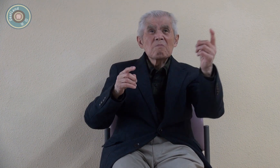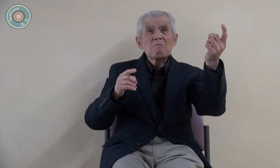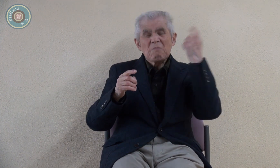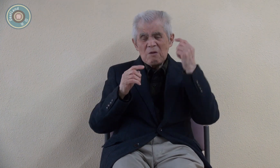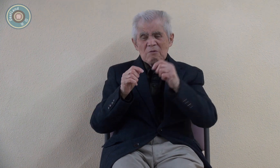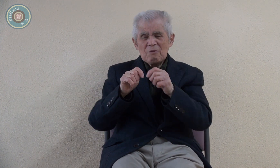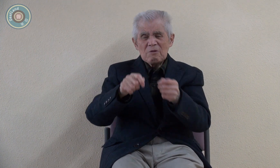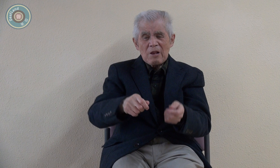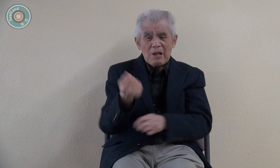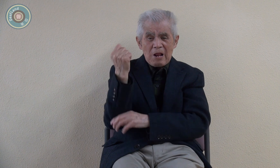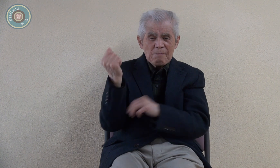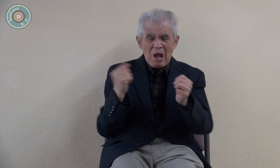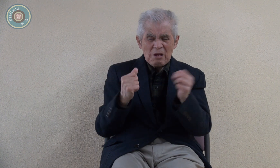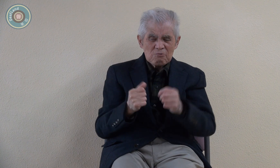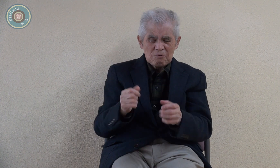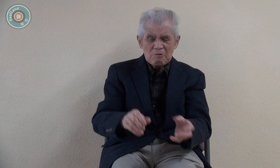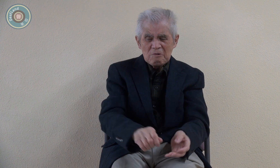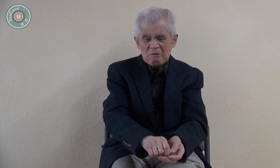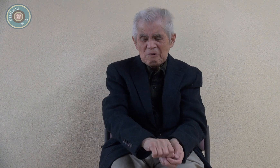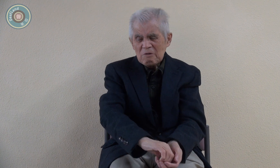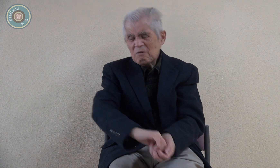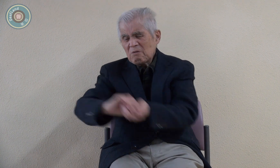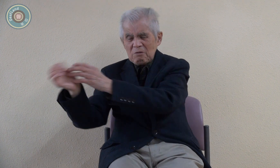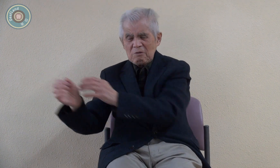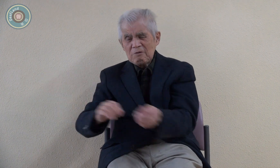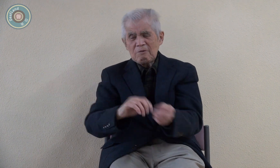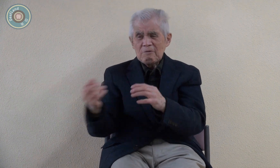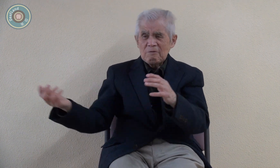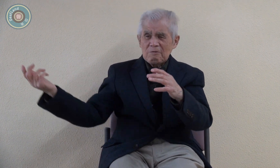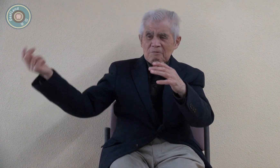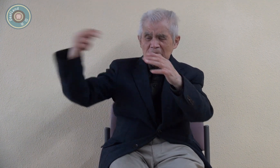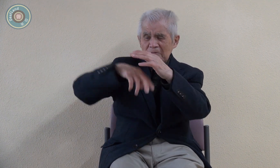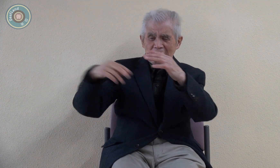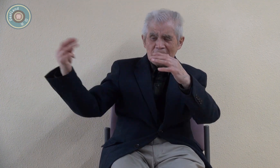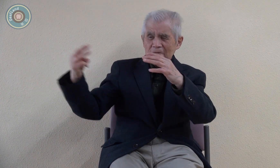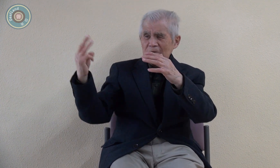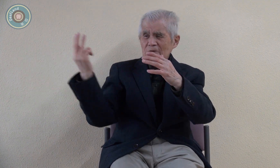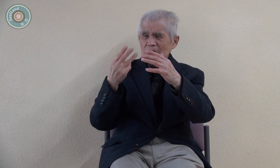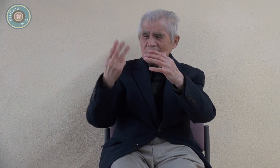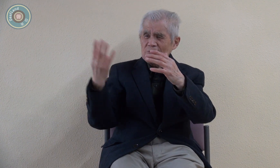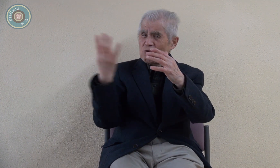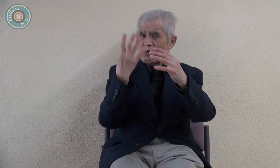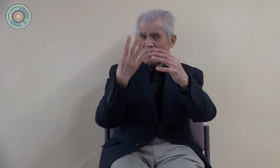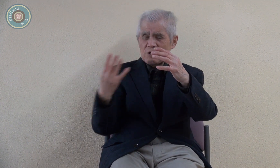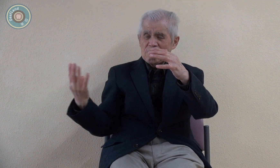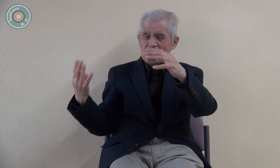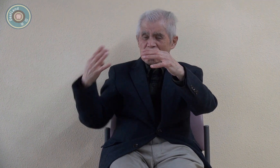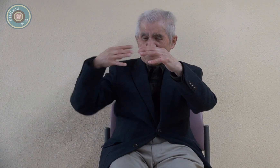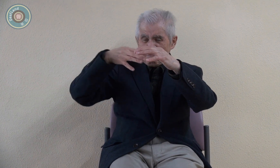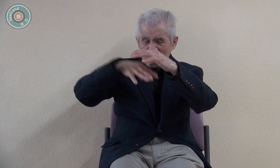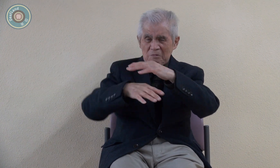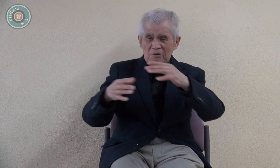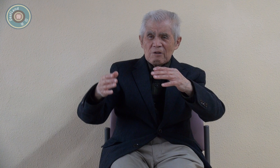When the alarm sounded, my mother lifted the tatami mats up and we all went under